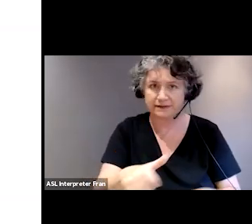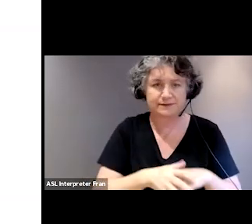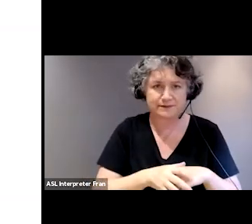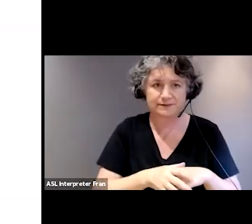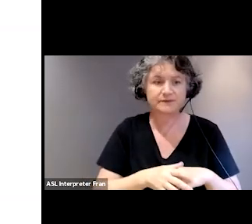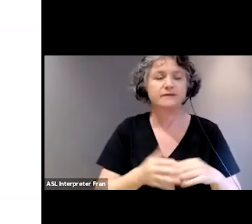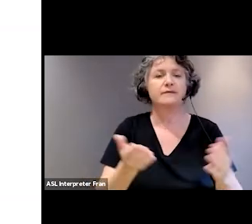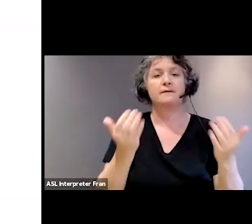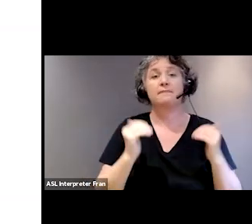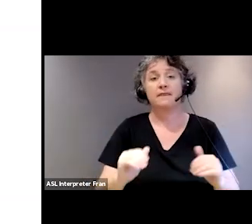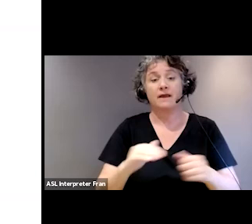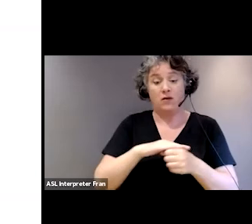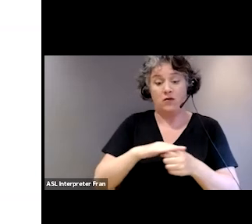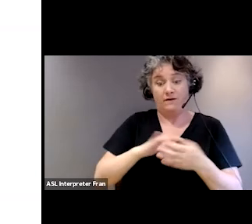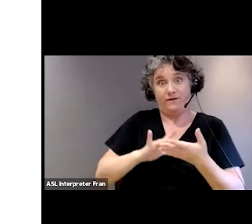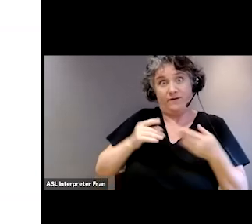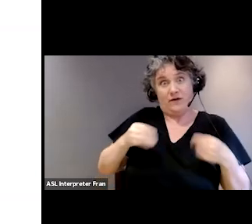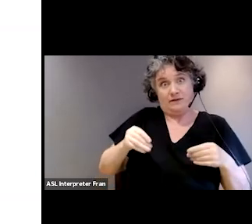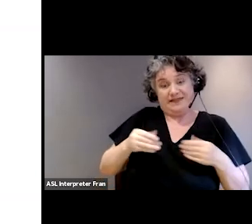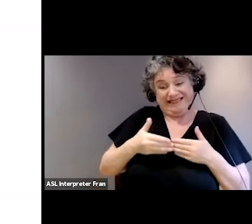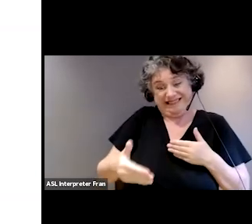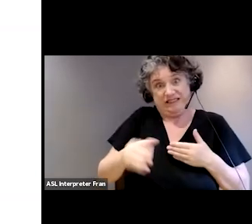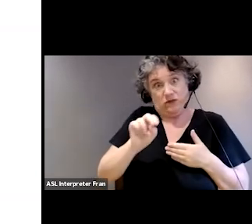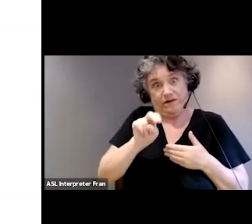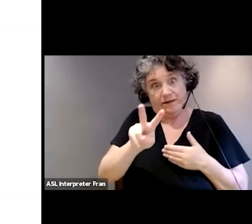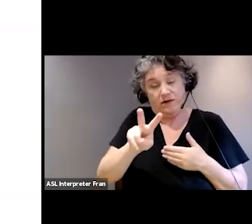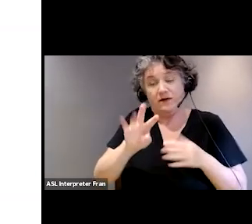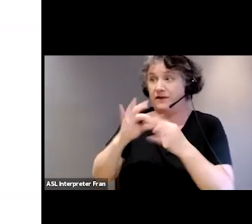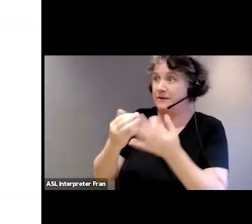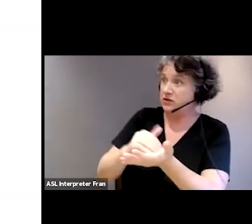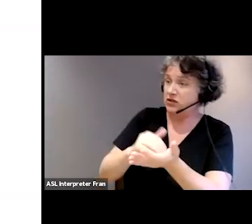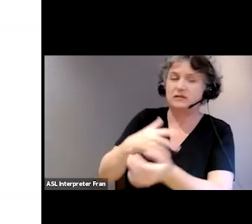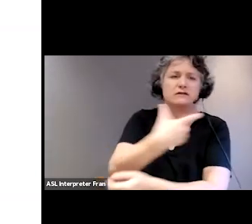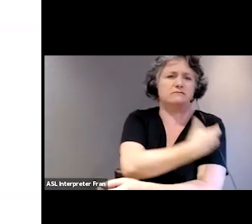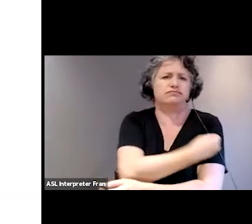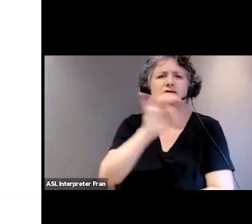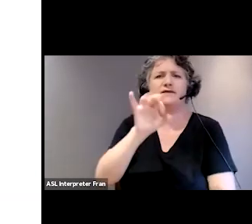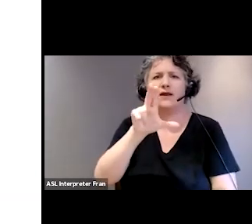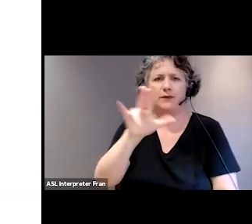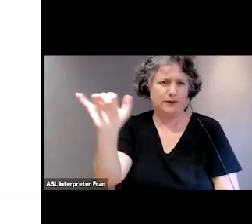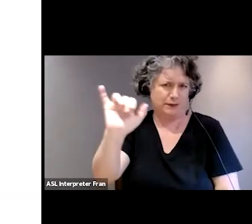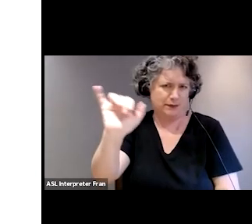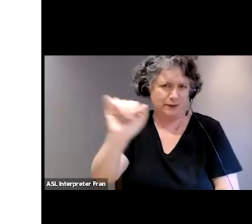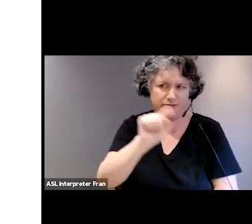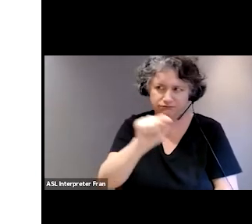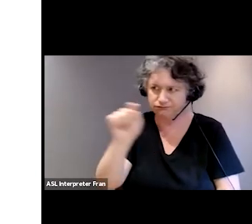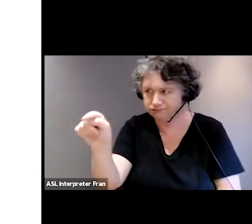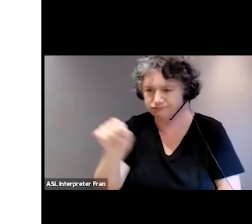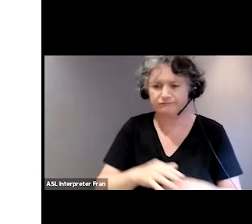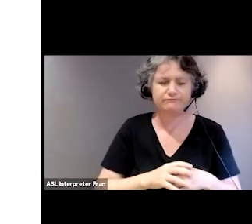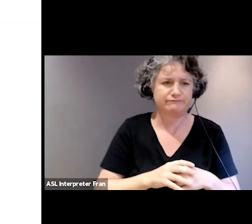week you can book your appointments online at TPHbookings.ca come that is another link that has